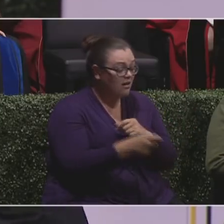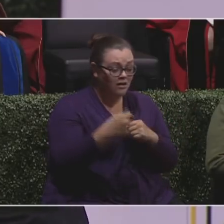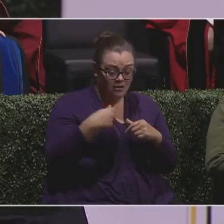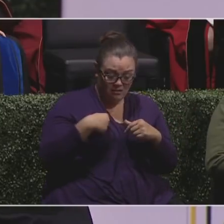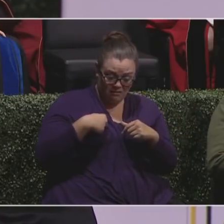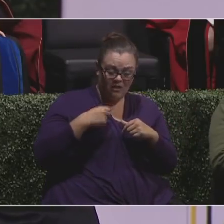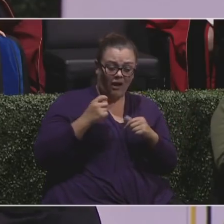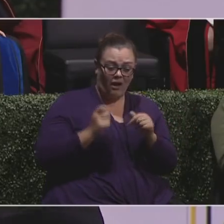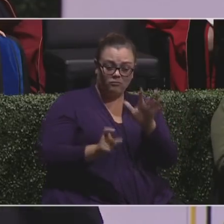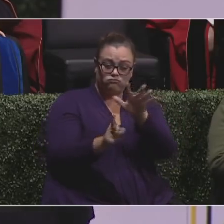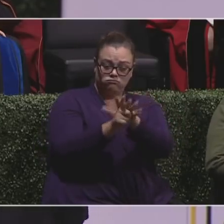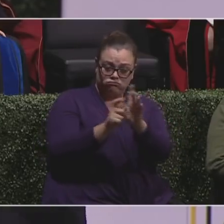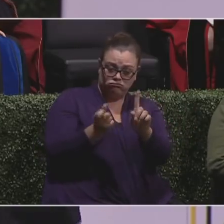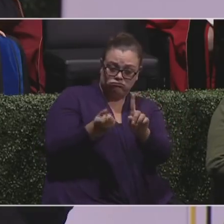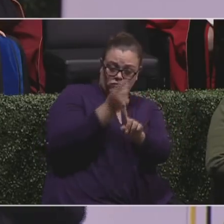PROCESS HERE.